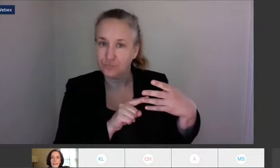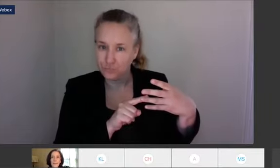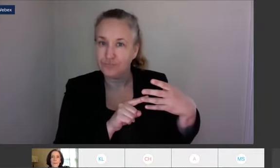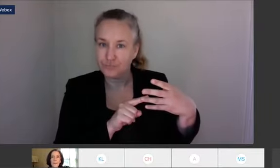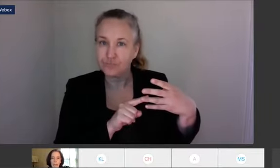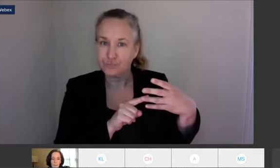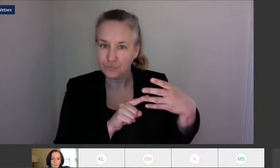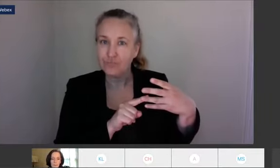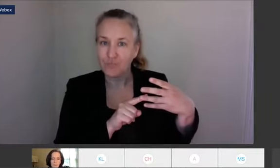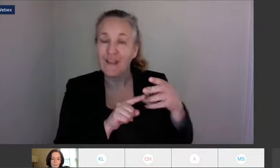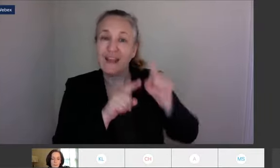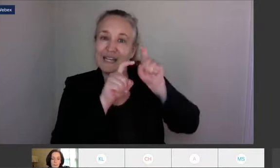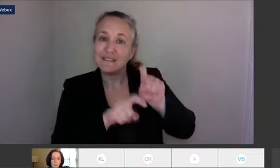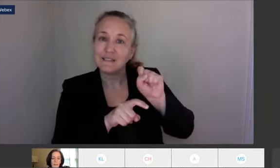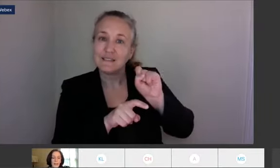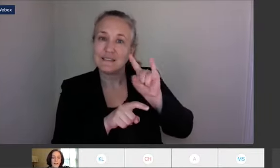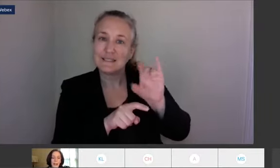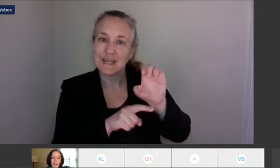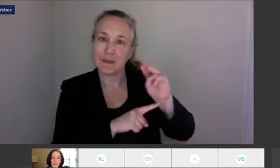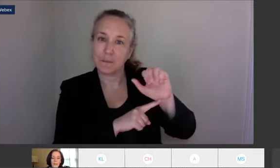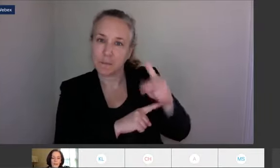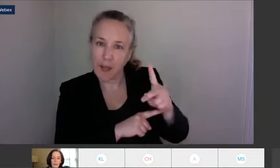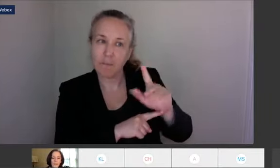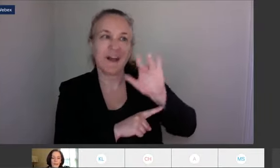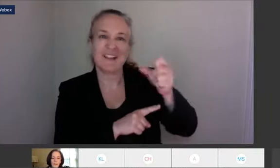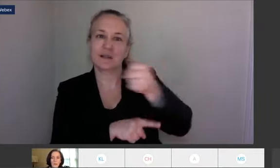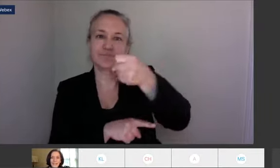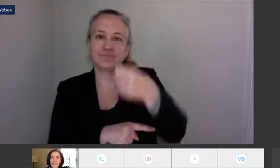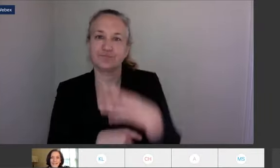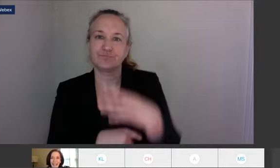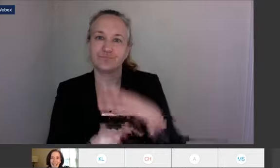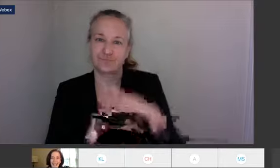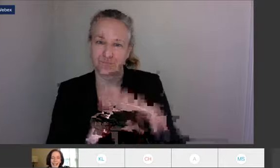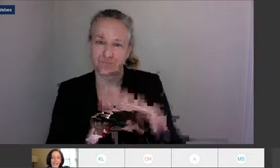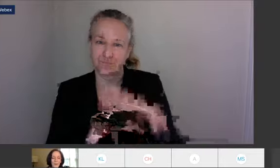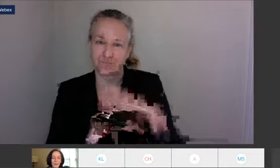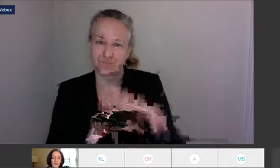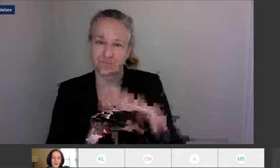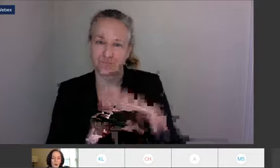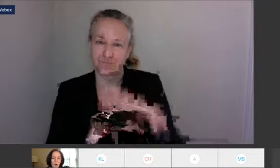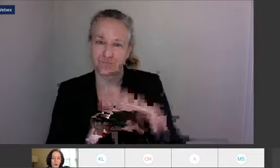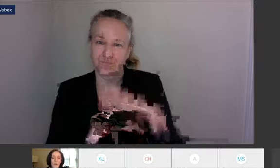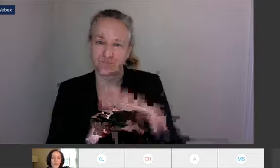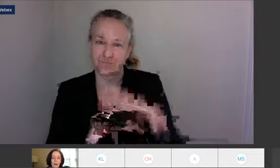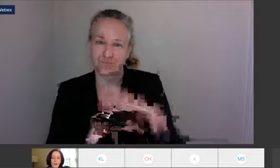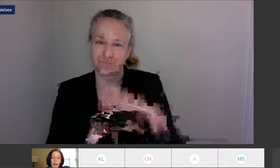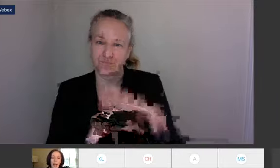map now I have a couple of announcements today and I'm going to start with Dr. Al Wang